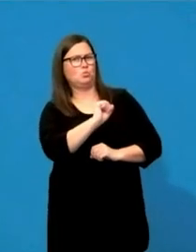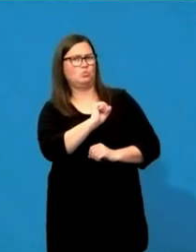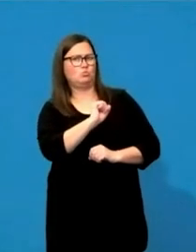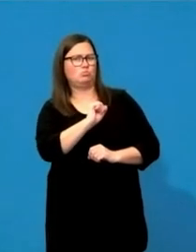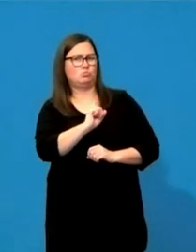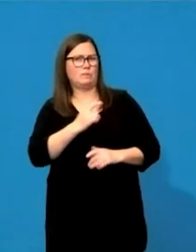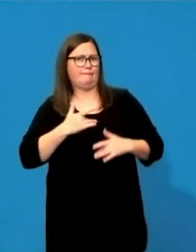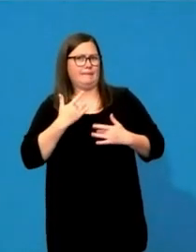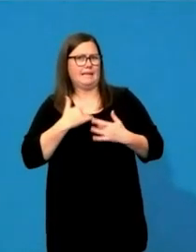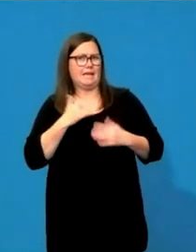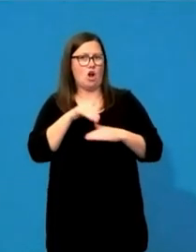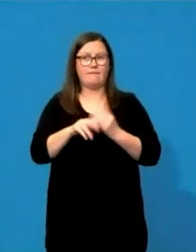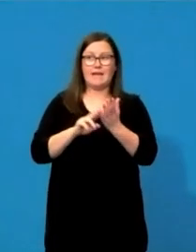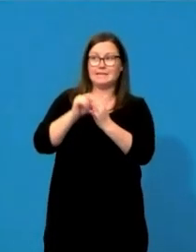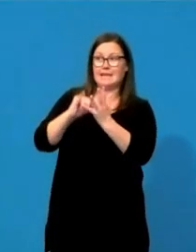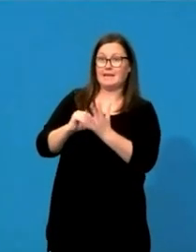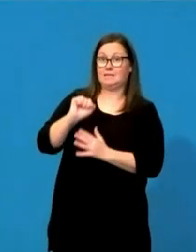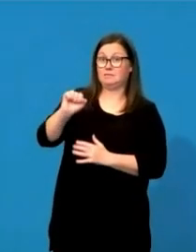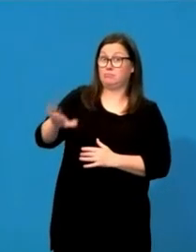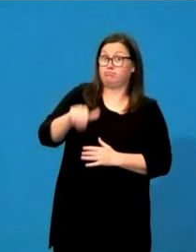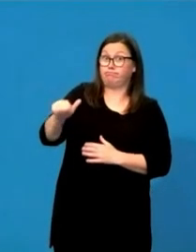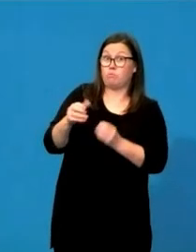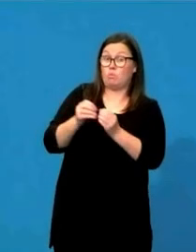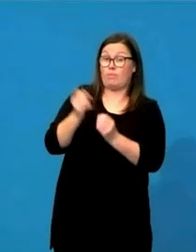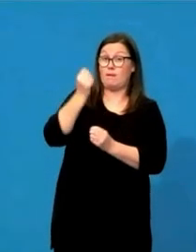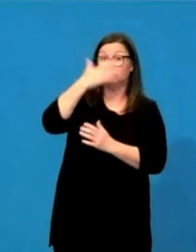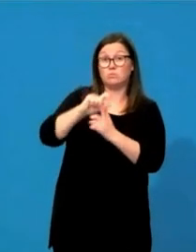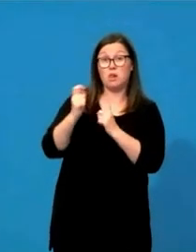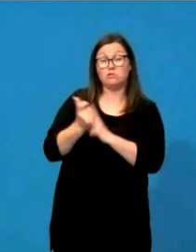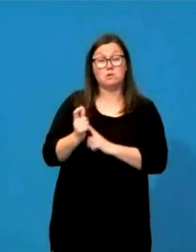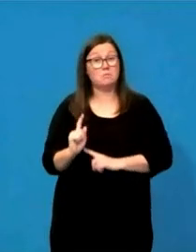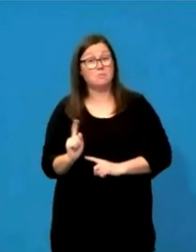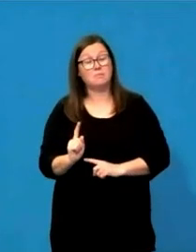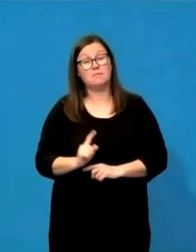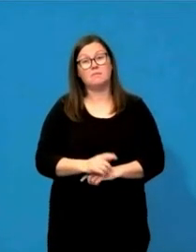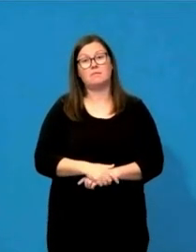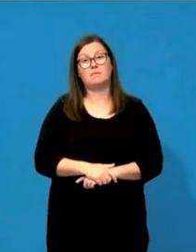scheme? MS CARTER: Well, look, one of the things that I've spoken about is the fact